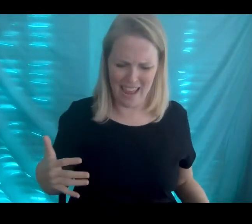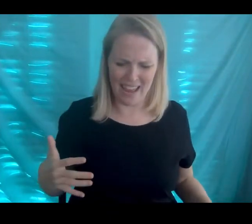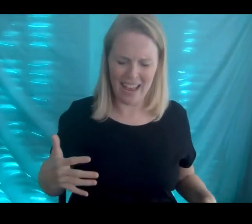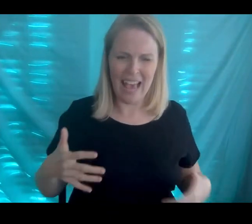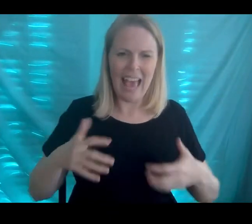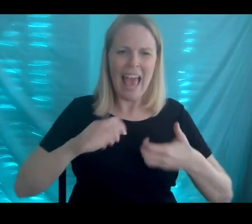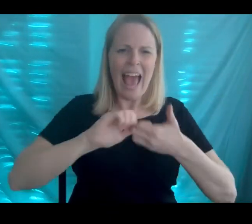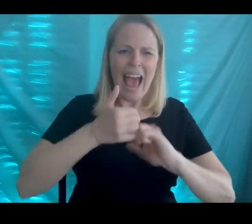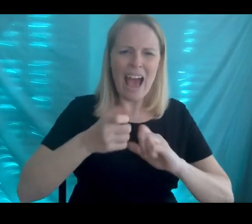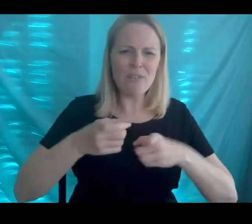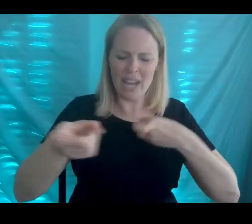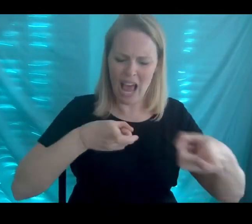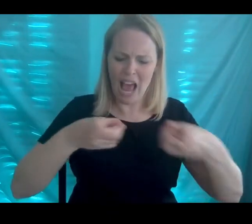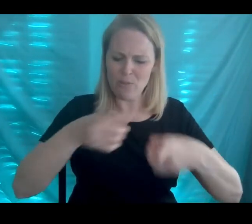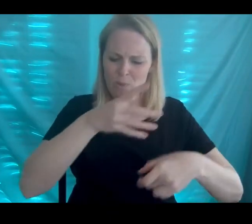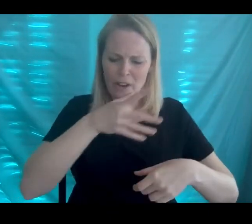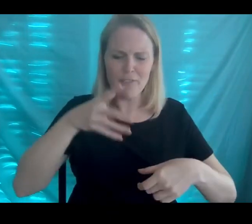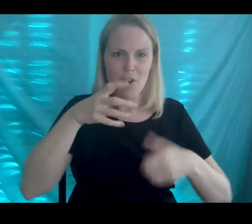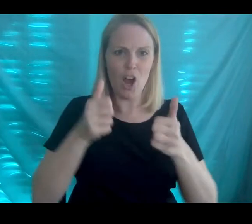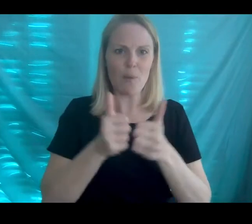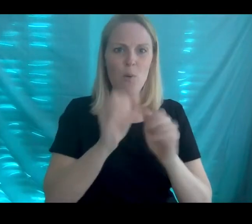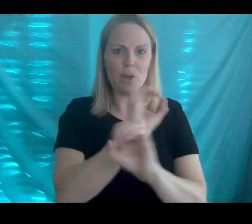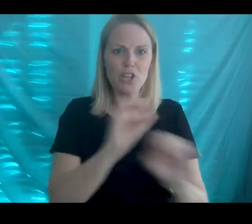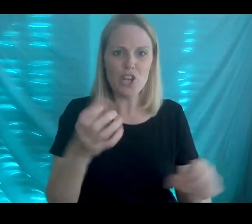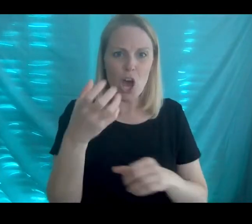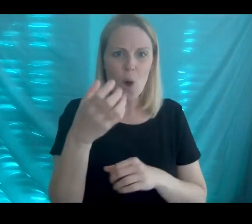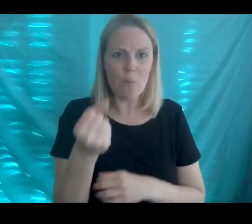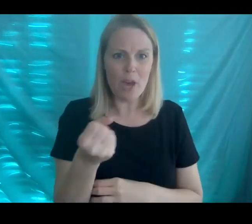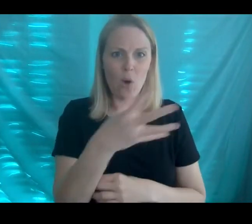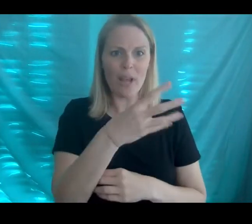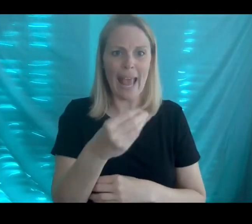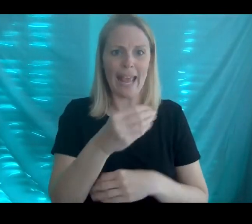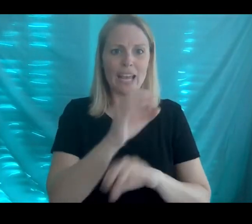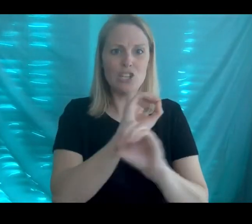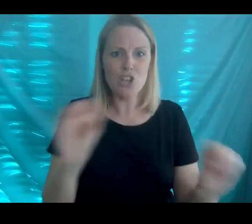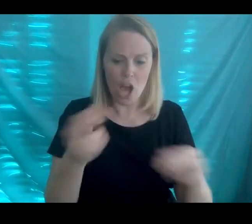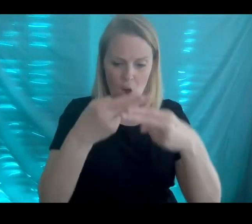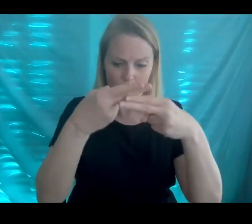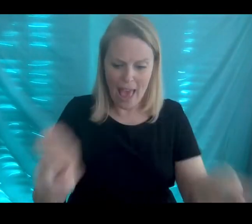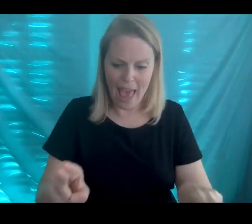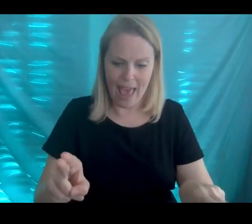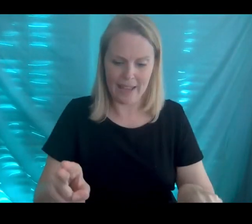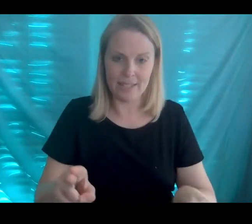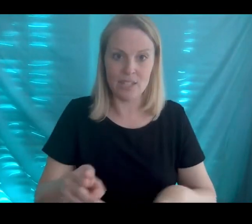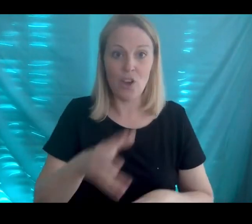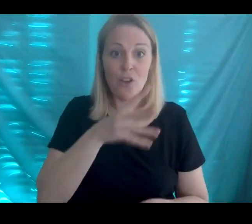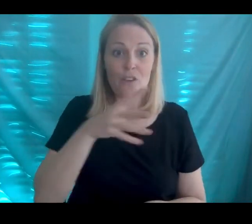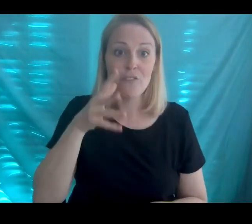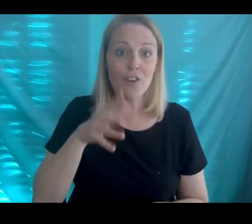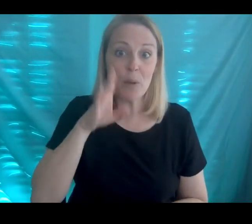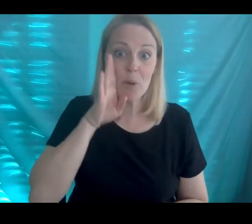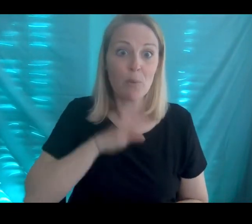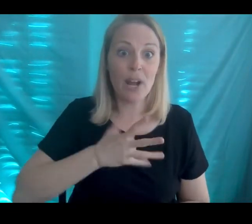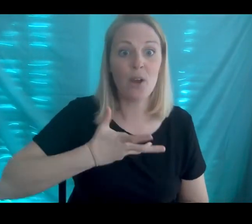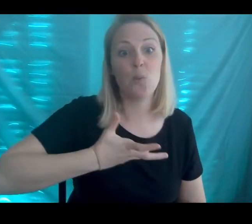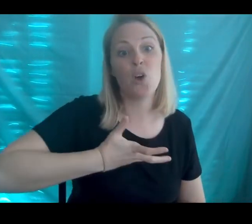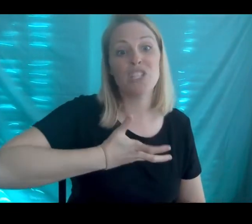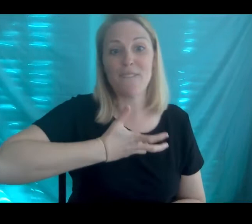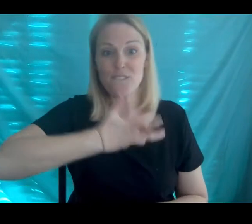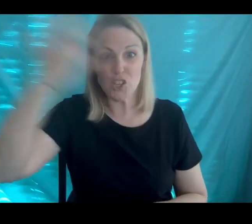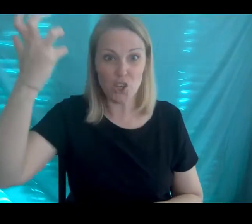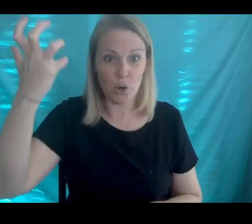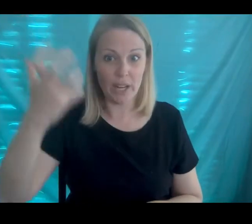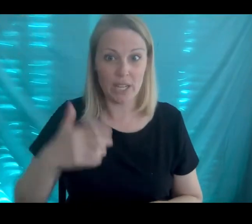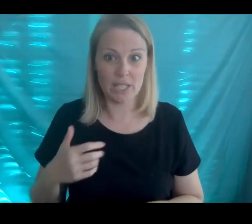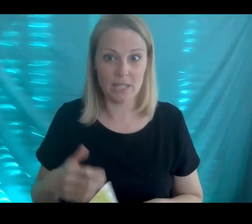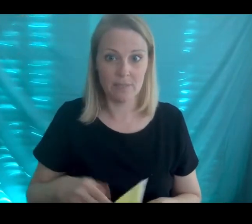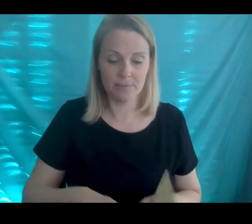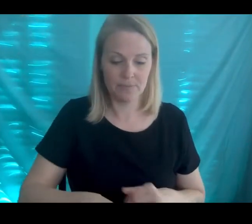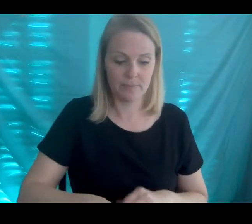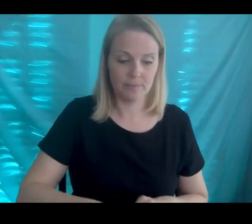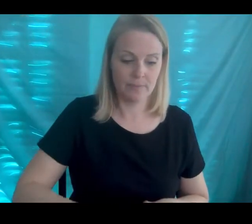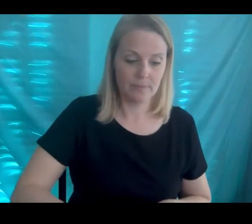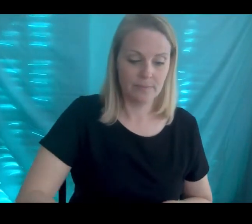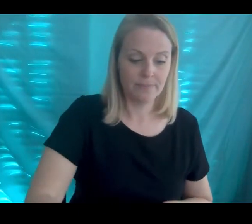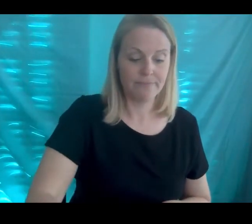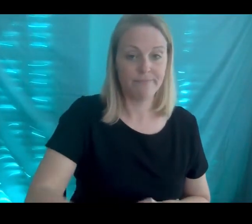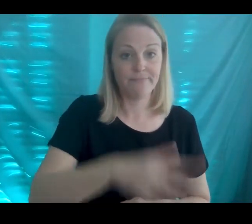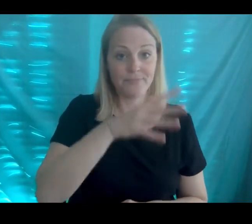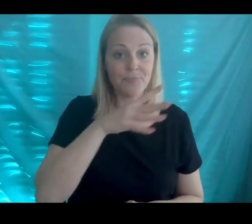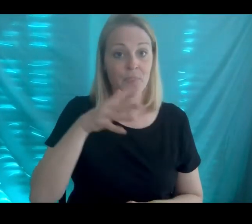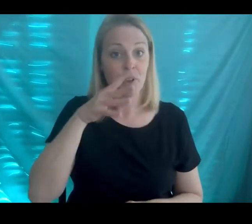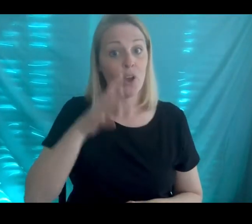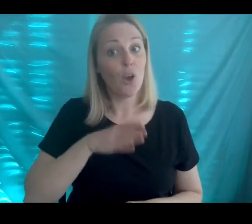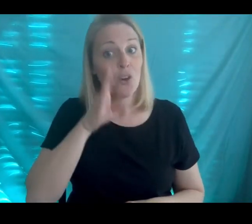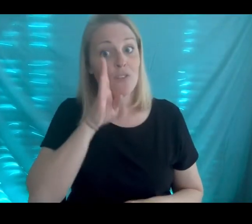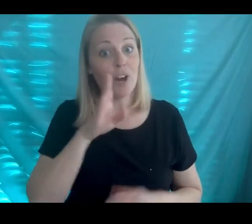how can I run a farm with no milk and no eggs Farmer Brown was furious Farmer